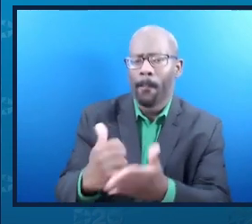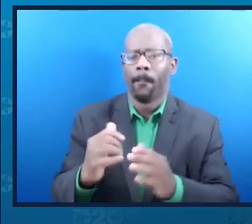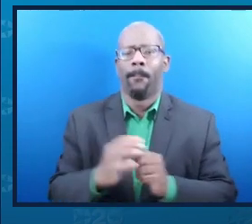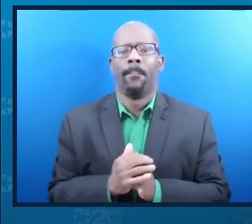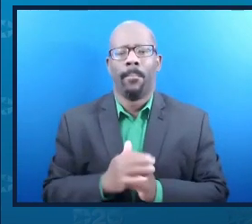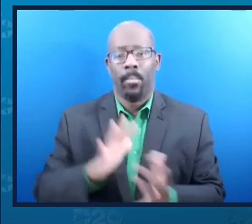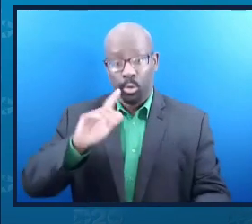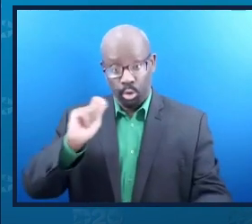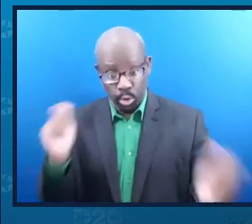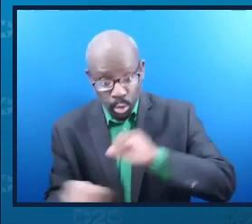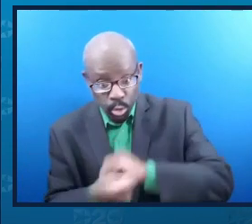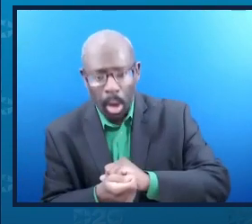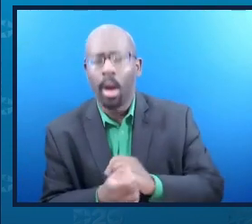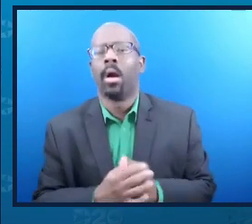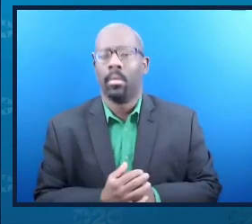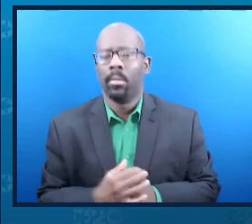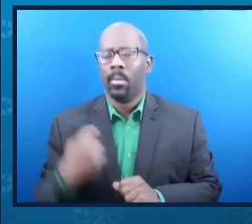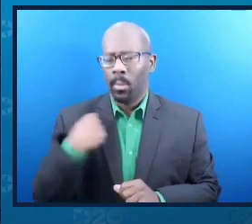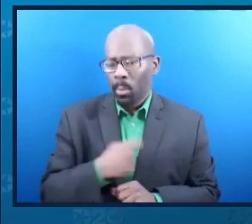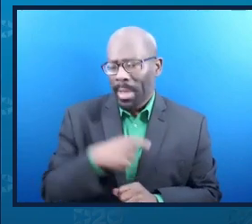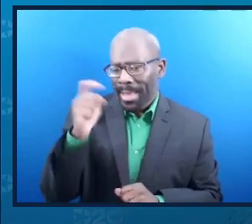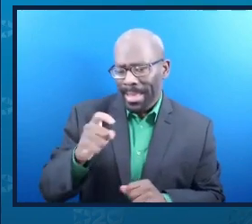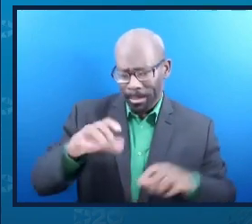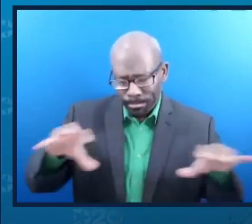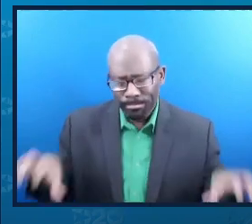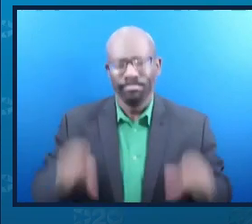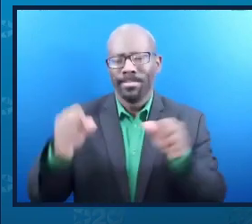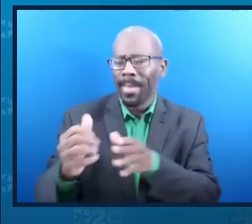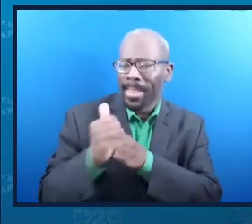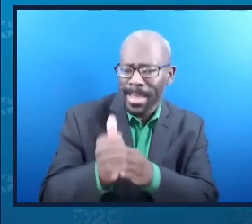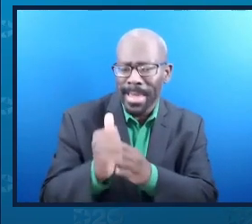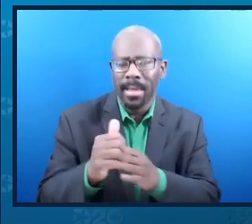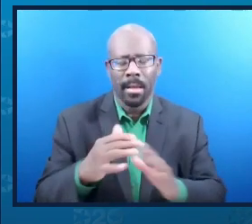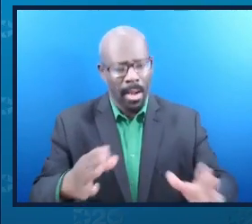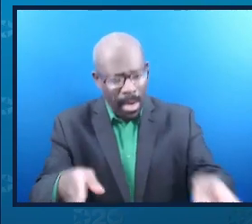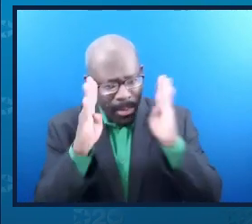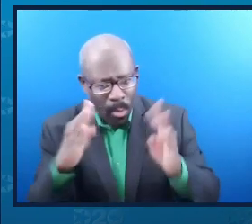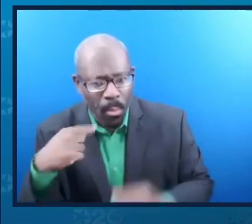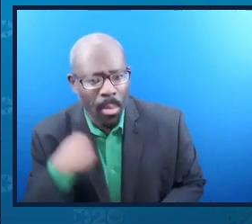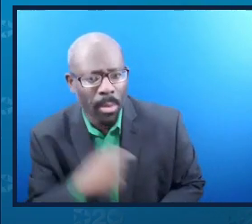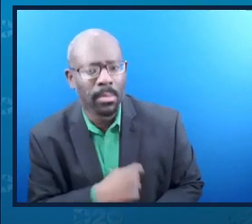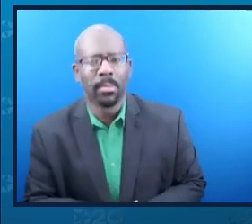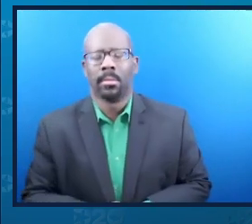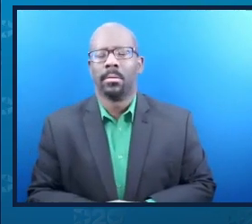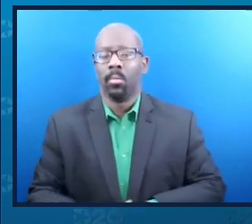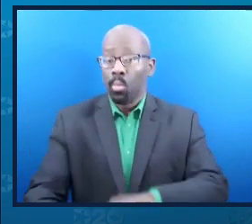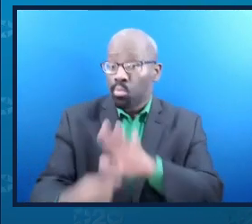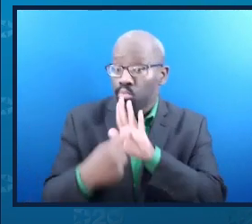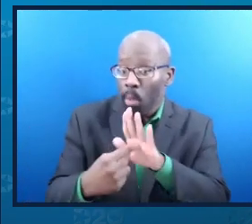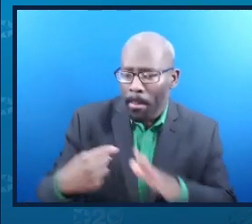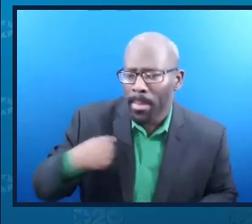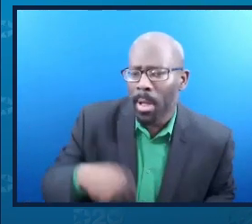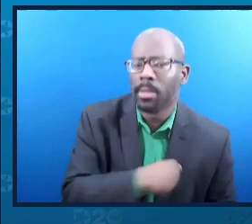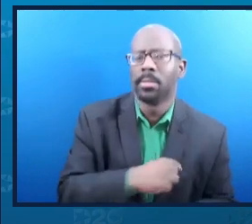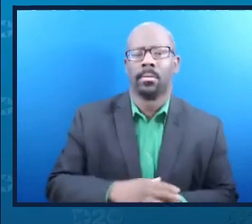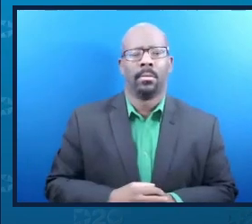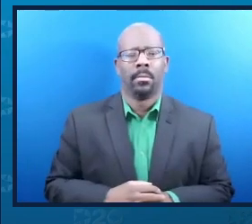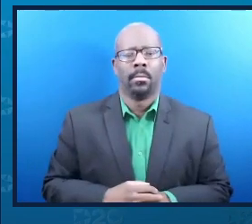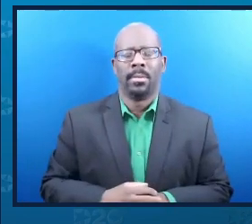WE NEED LEADERS WHO CAN SEE US, HEAR US, REPRESENT US ALL OF US.